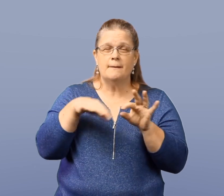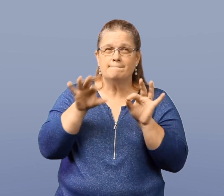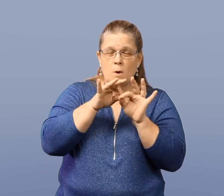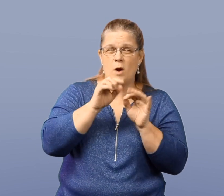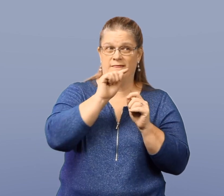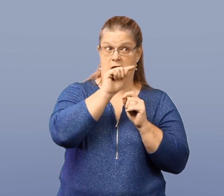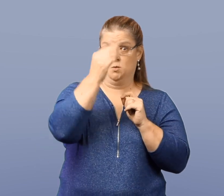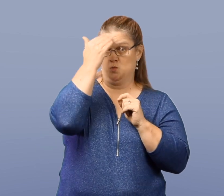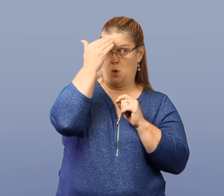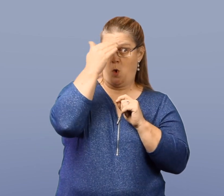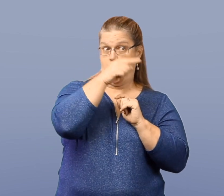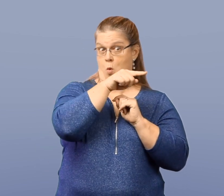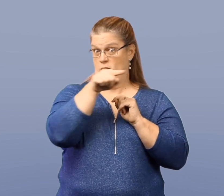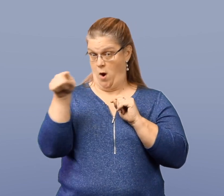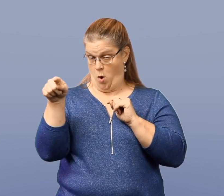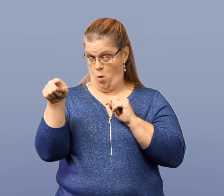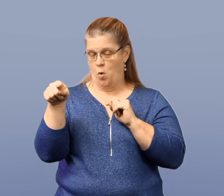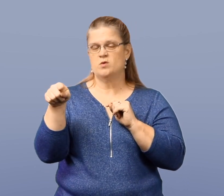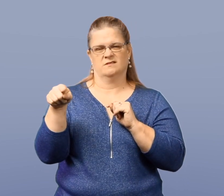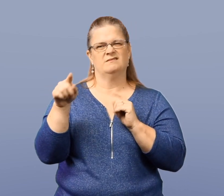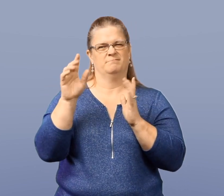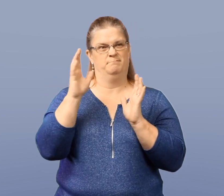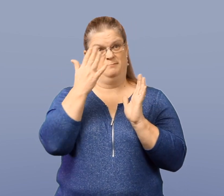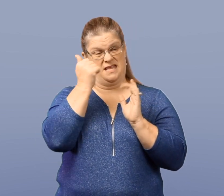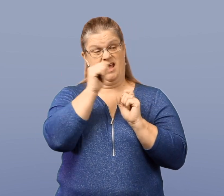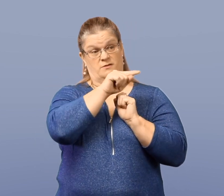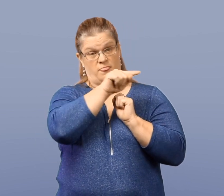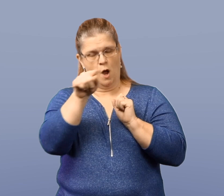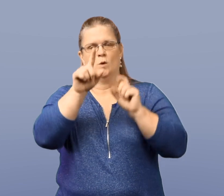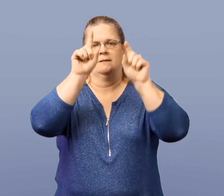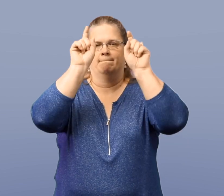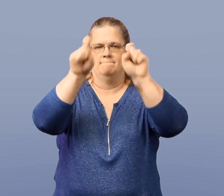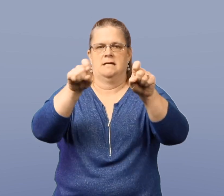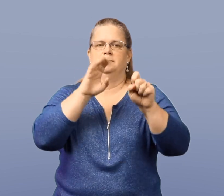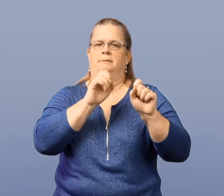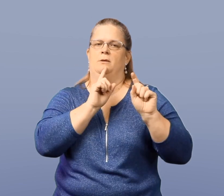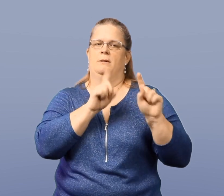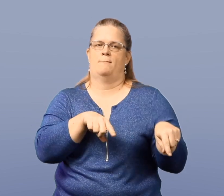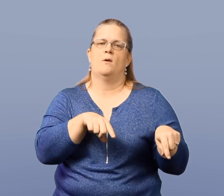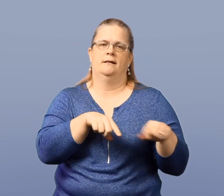It is important that you're familiar with those because those comments must be reported.